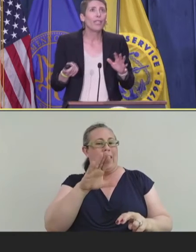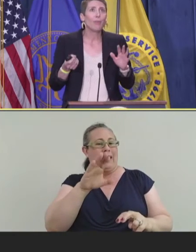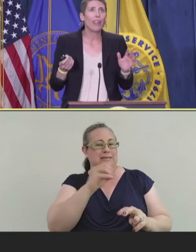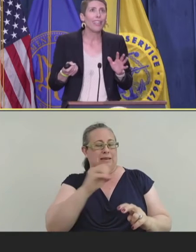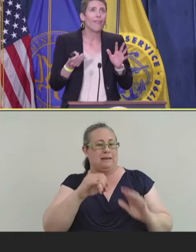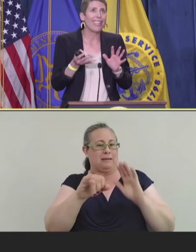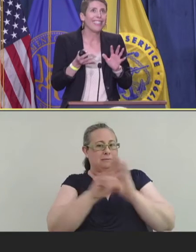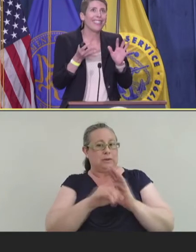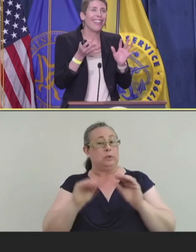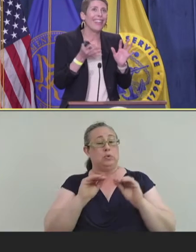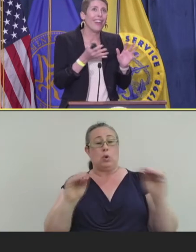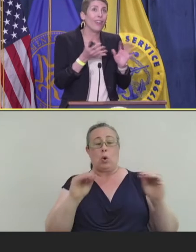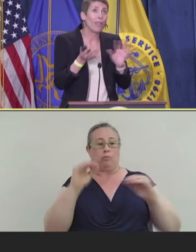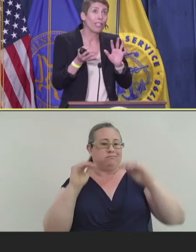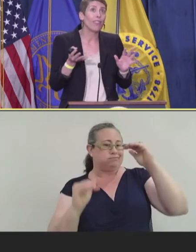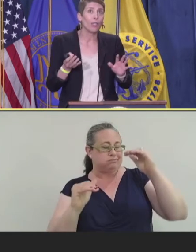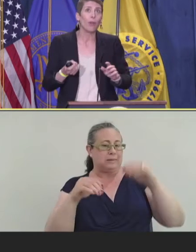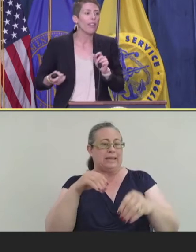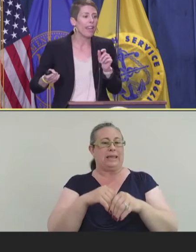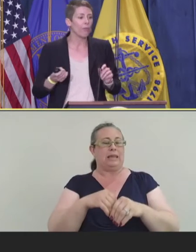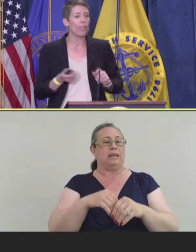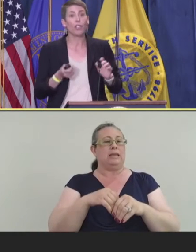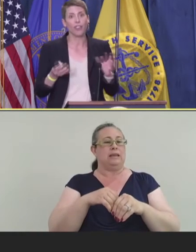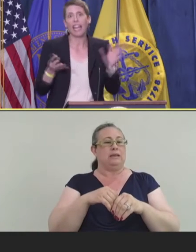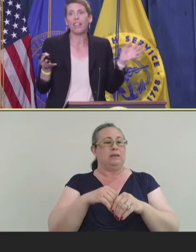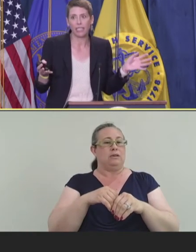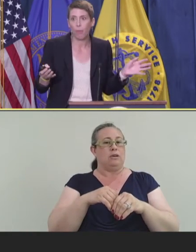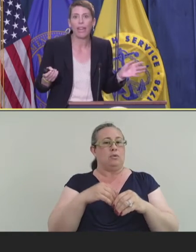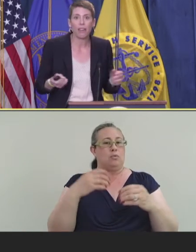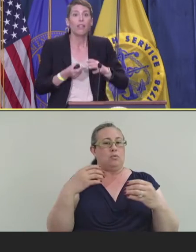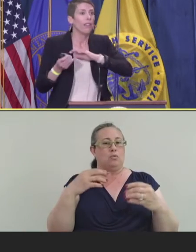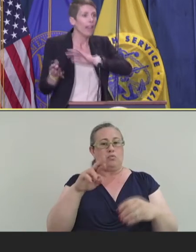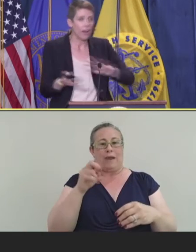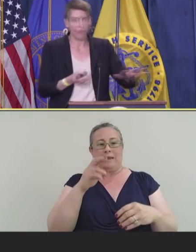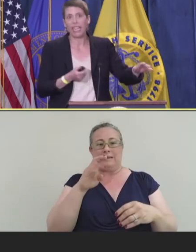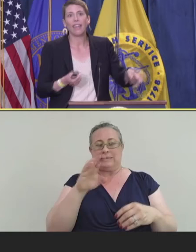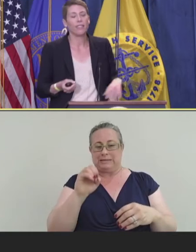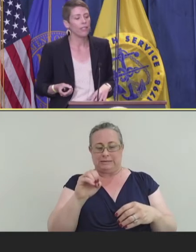disparity in race, or racial health disparity that we shouldn't anticipate out of the gate.